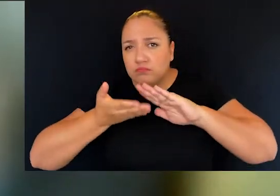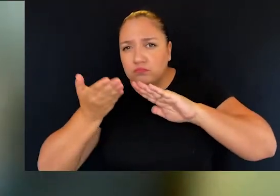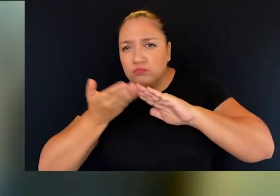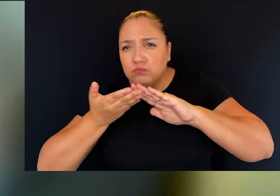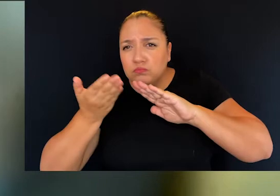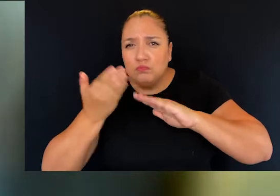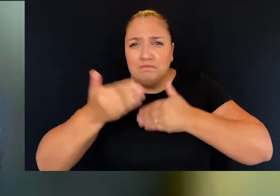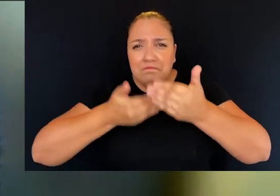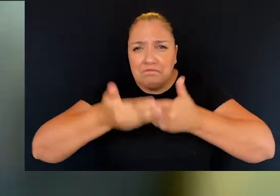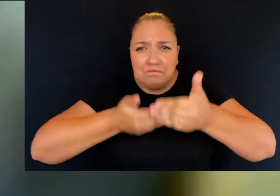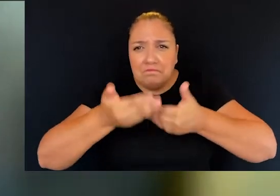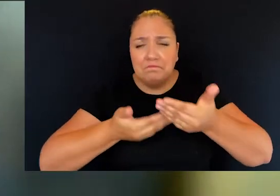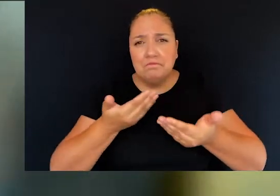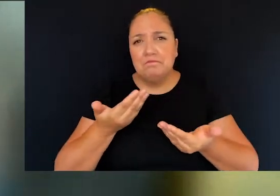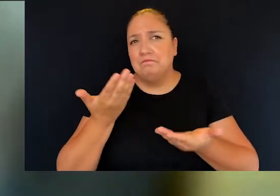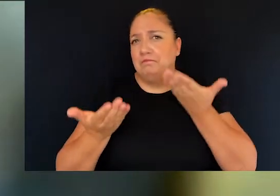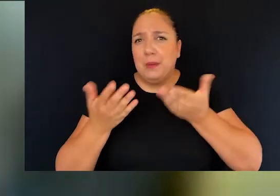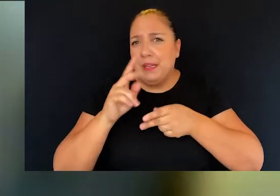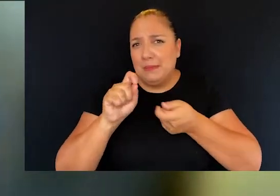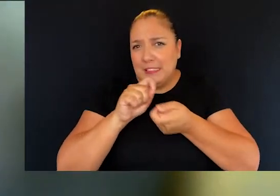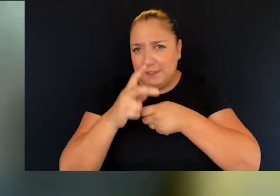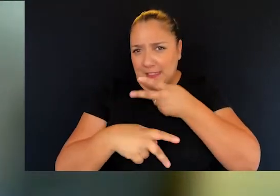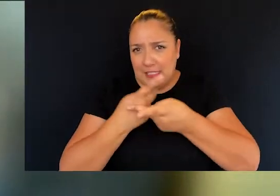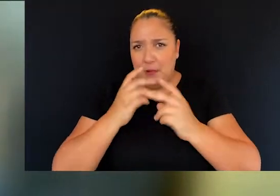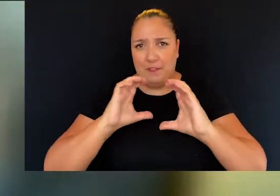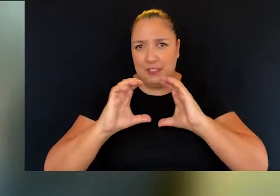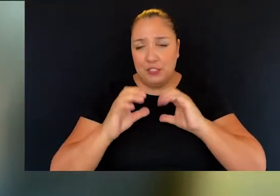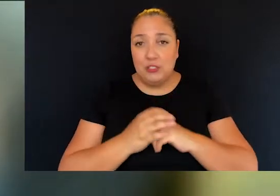with your brain certain types of conversation.